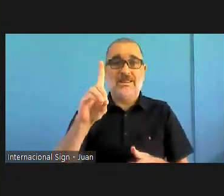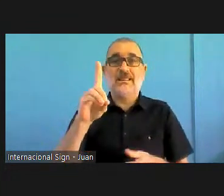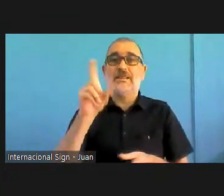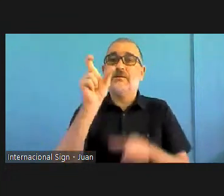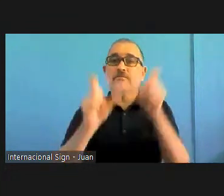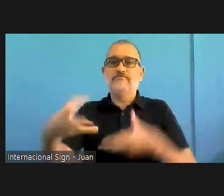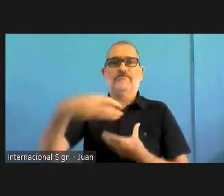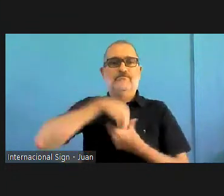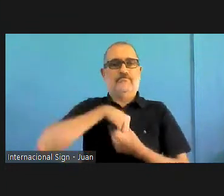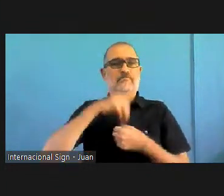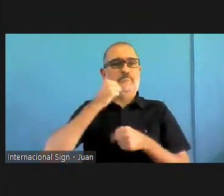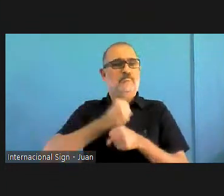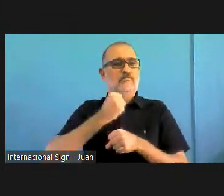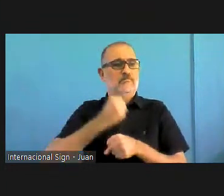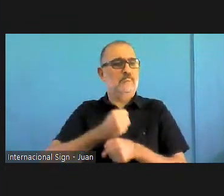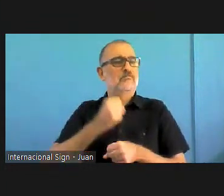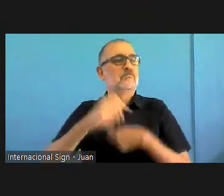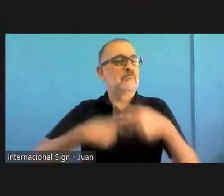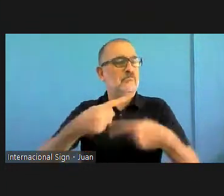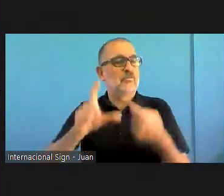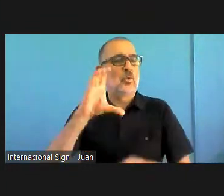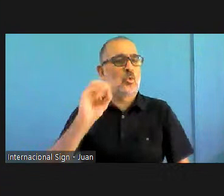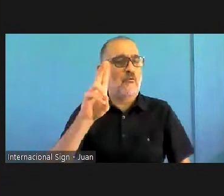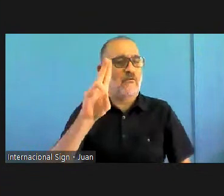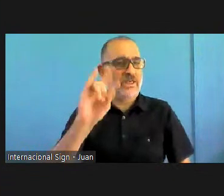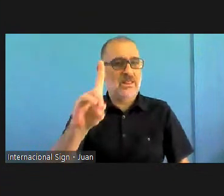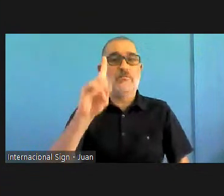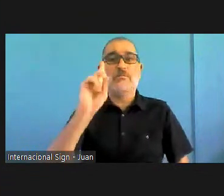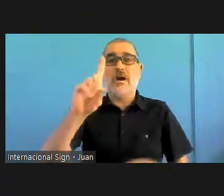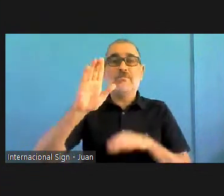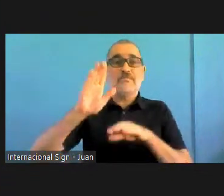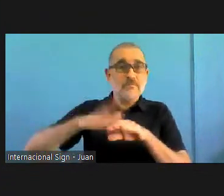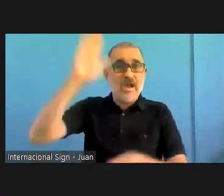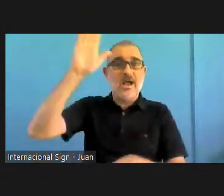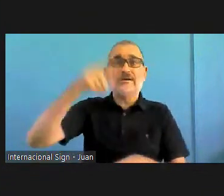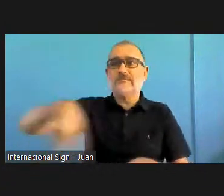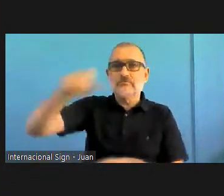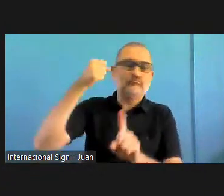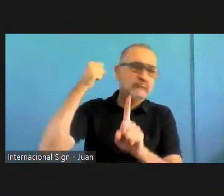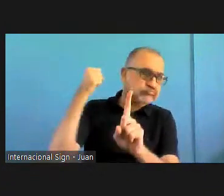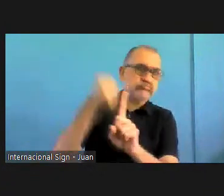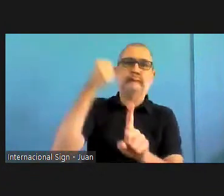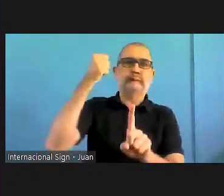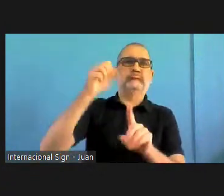, the casualties, the deaths , are linked to persons who have comorbidities.